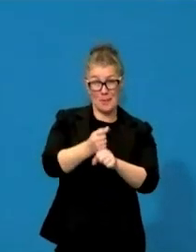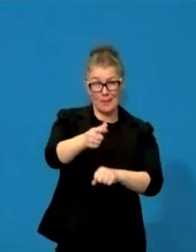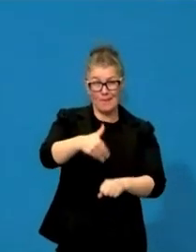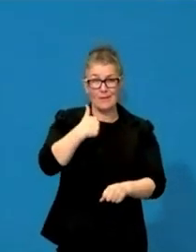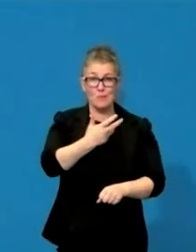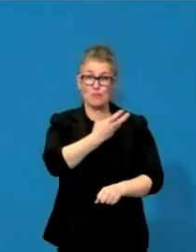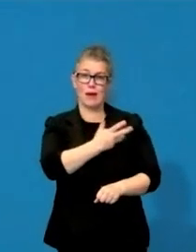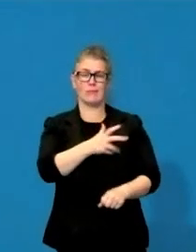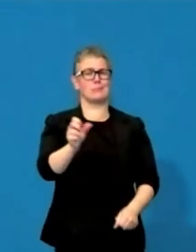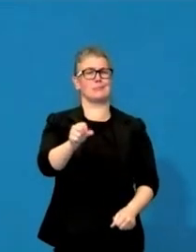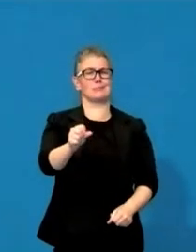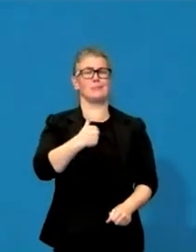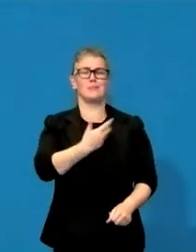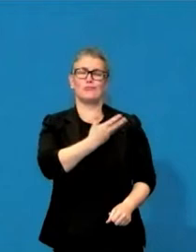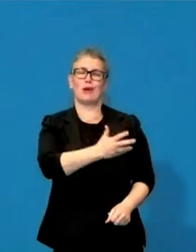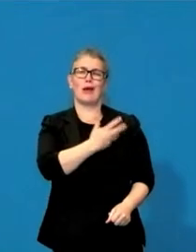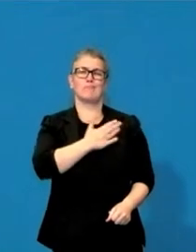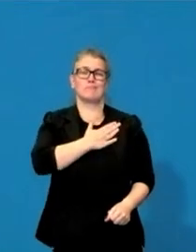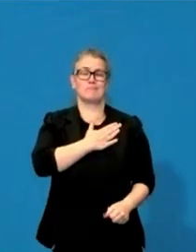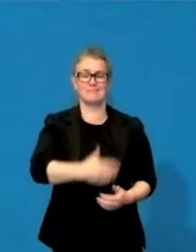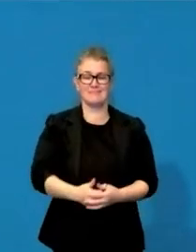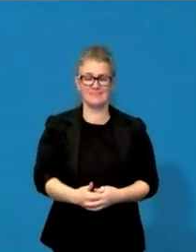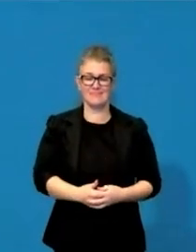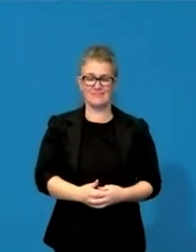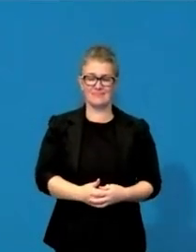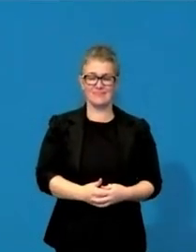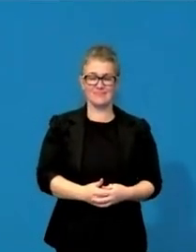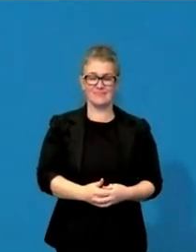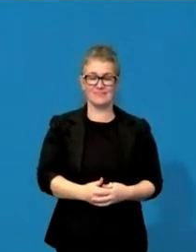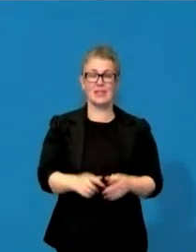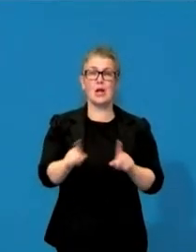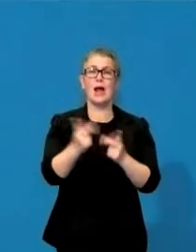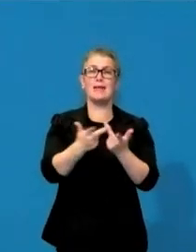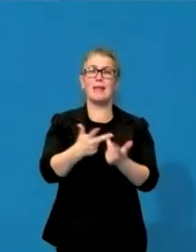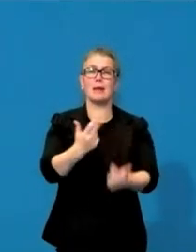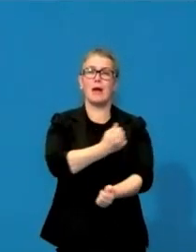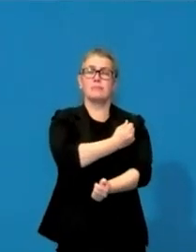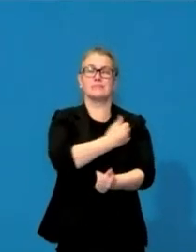Yeah, yeah. I feel, you know, like, that's like another booster for me to keep going again, you know, with him.